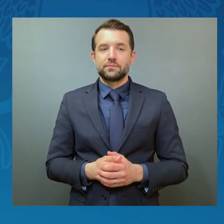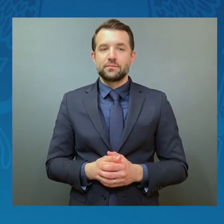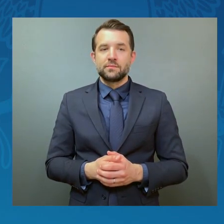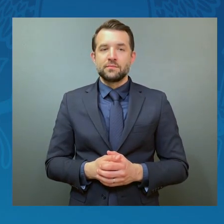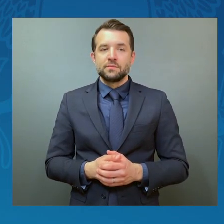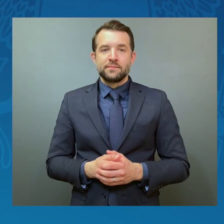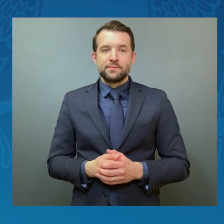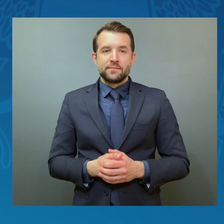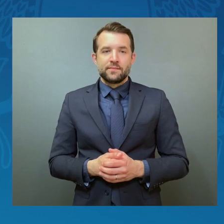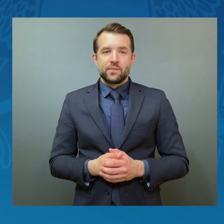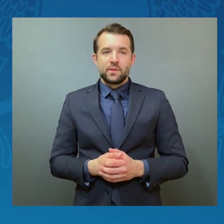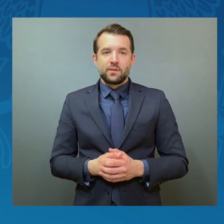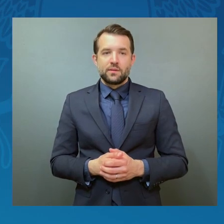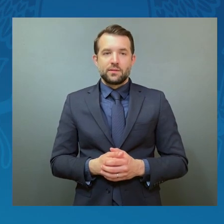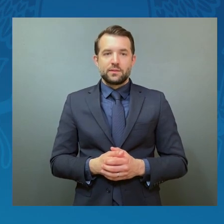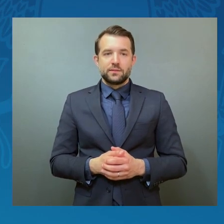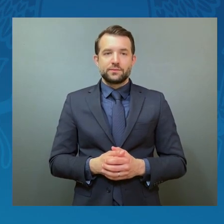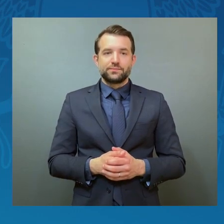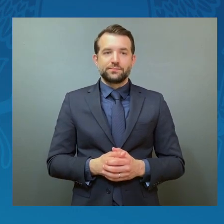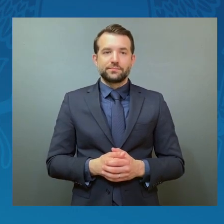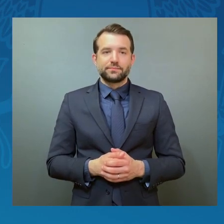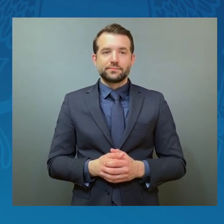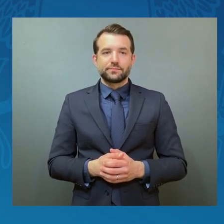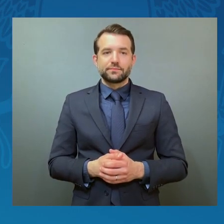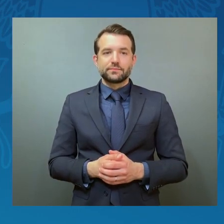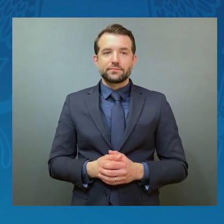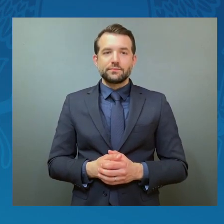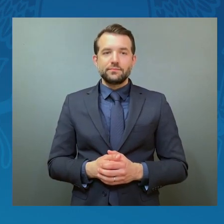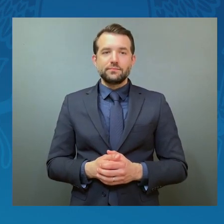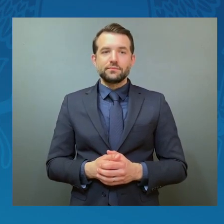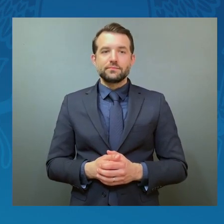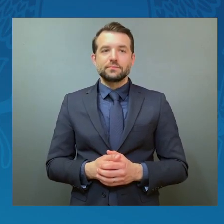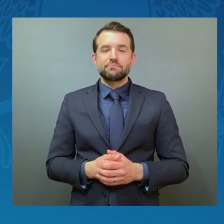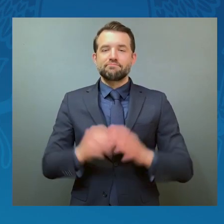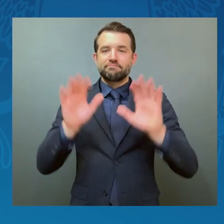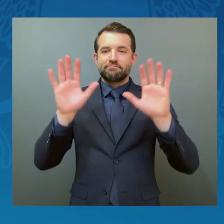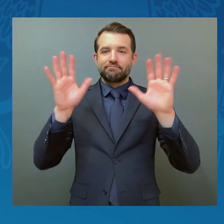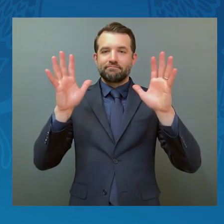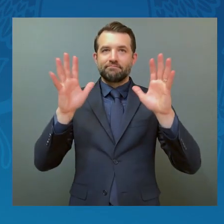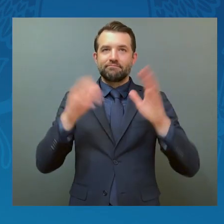The Vice President: Okay. Can we hear it for Alex? Please have a seat. Can we hear it for Alex?